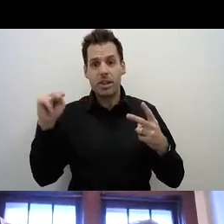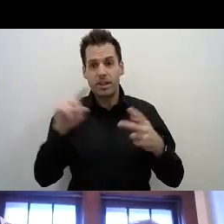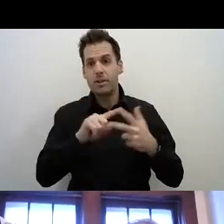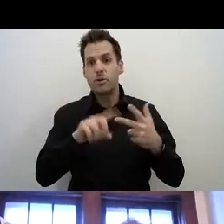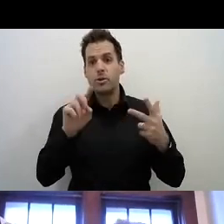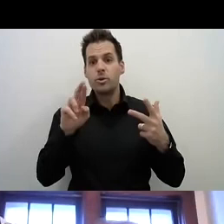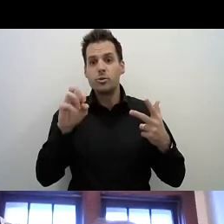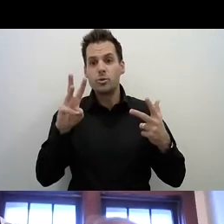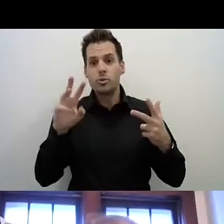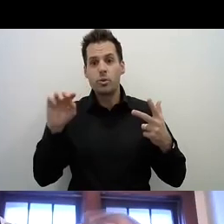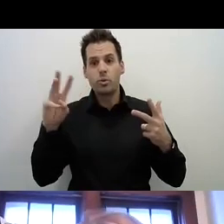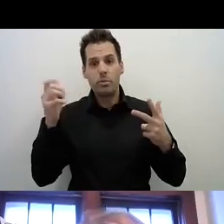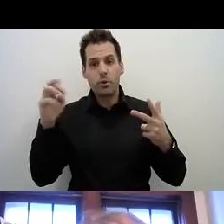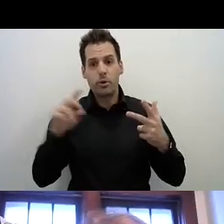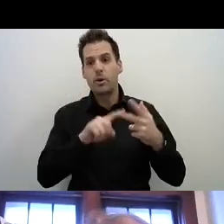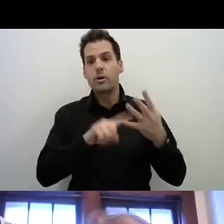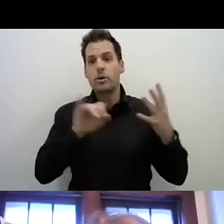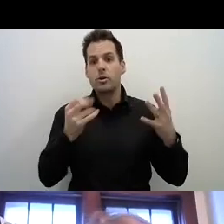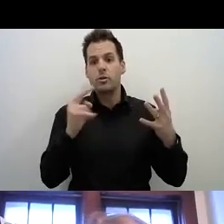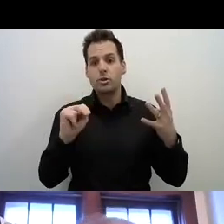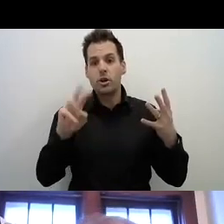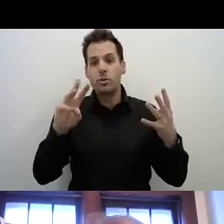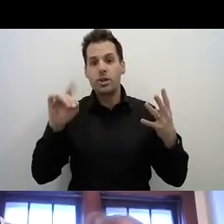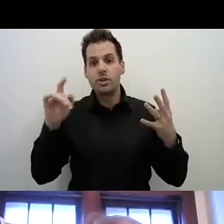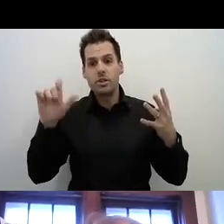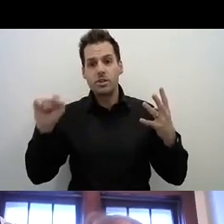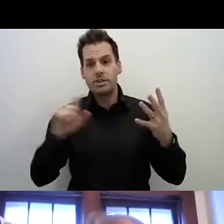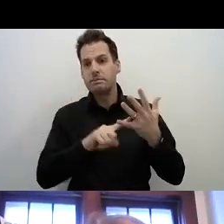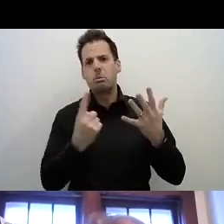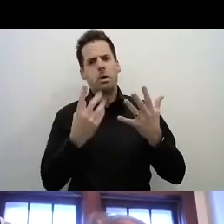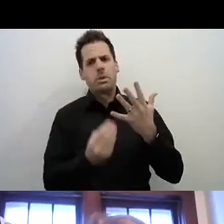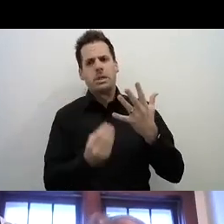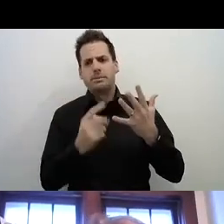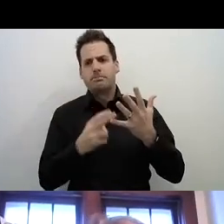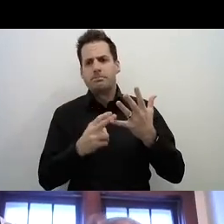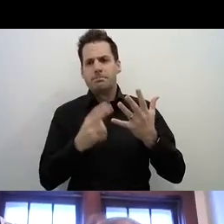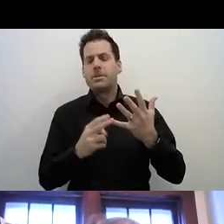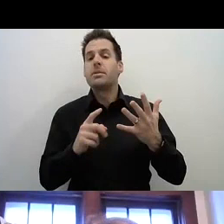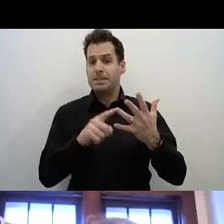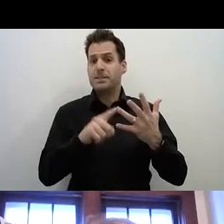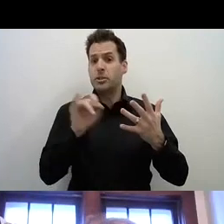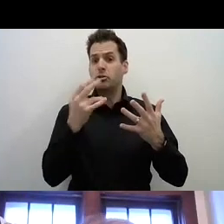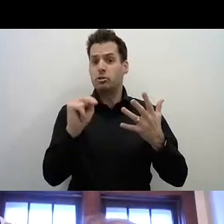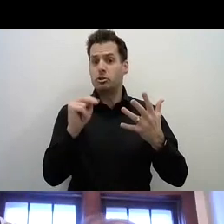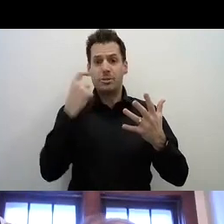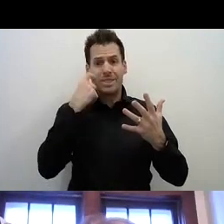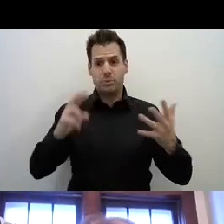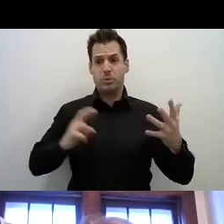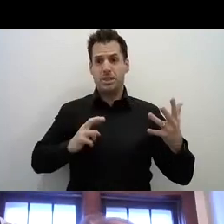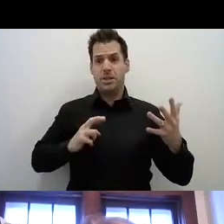and john windalls who retired uh in may of of last year and i've been at the office for 18 years and